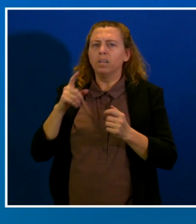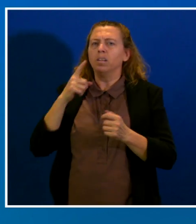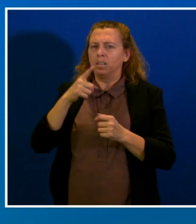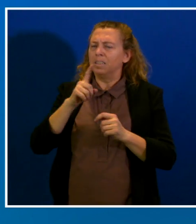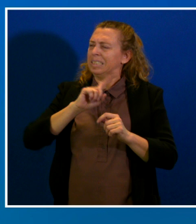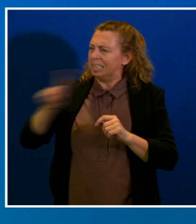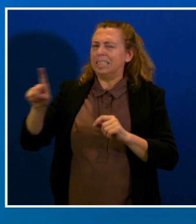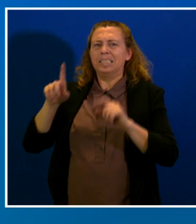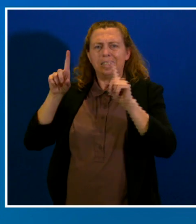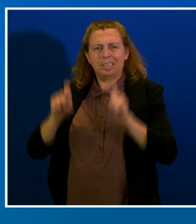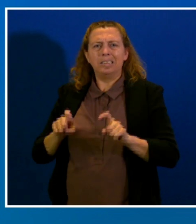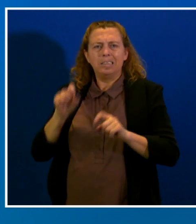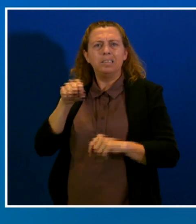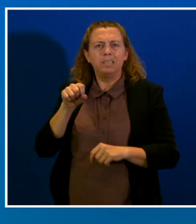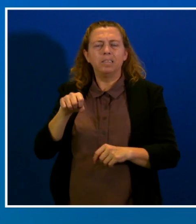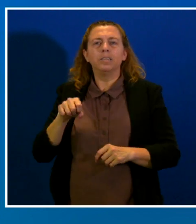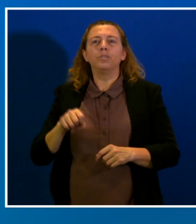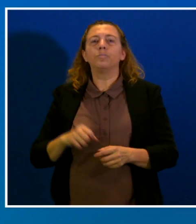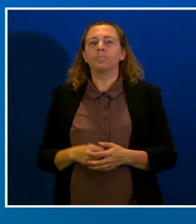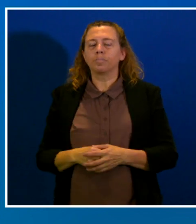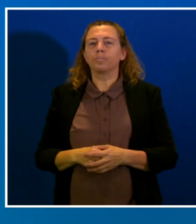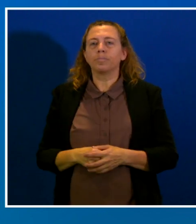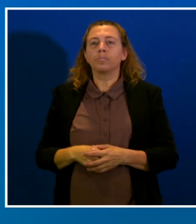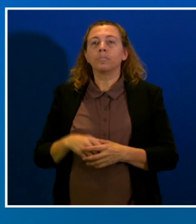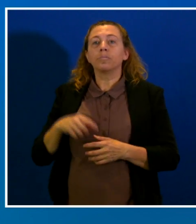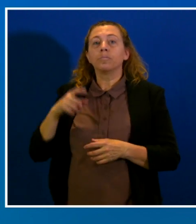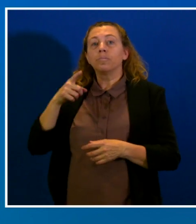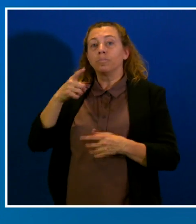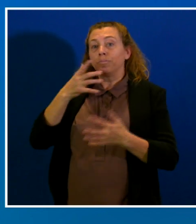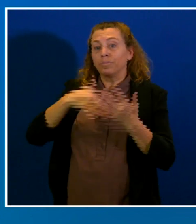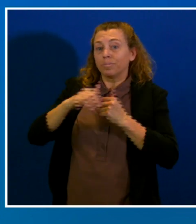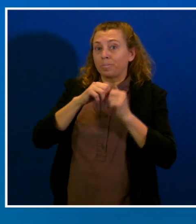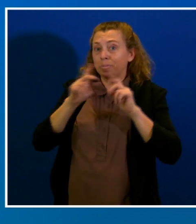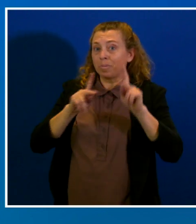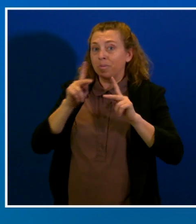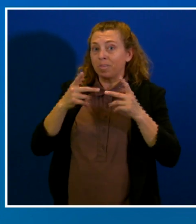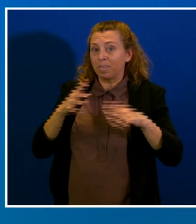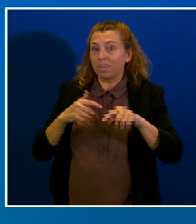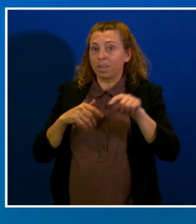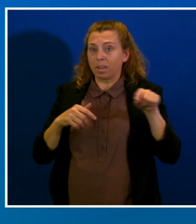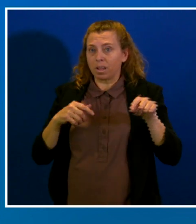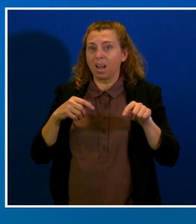please stay home for 14 days to make sure you do not infect others.